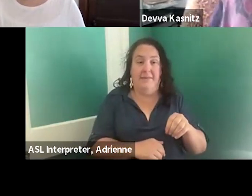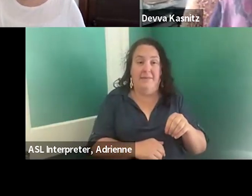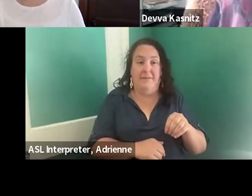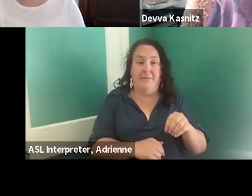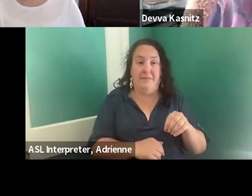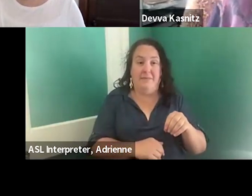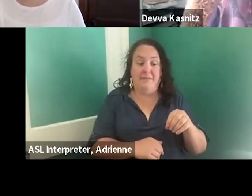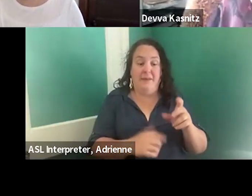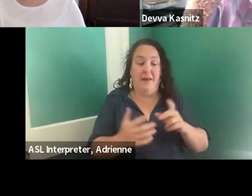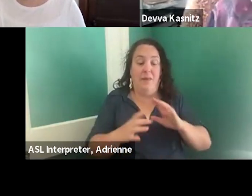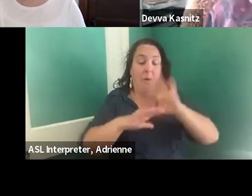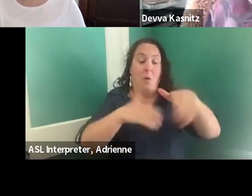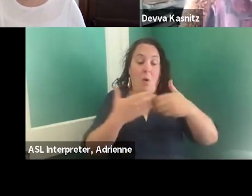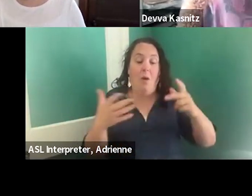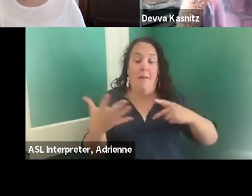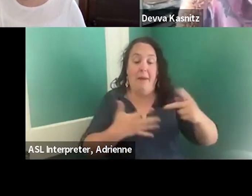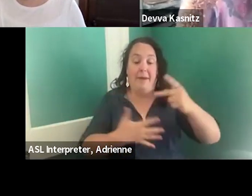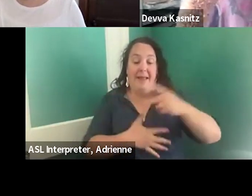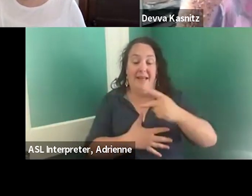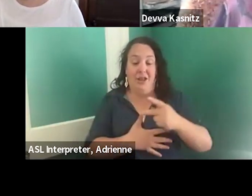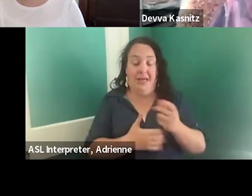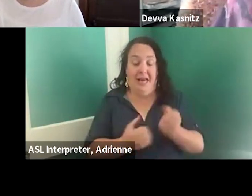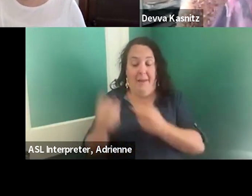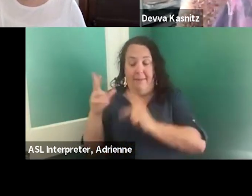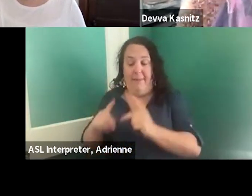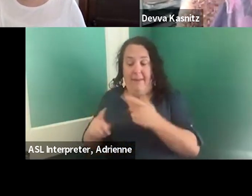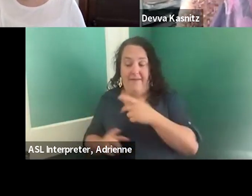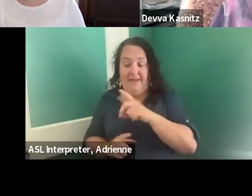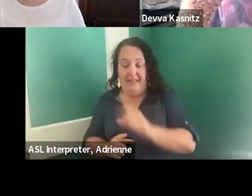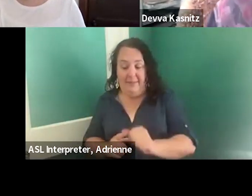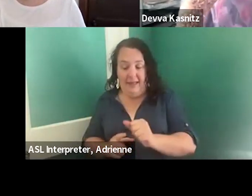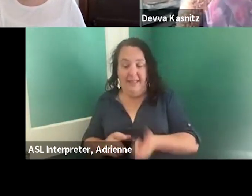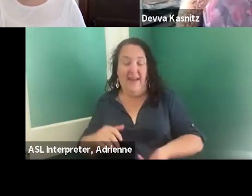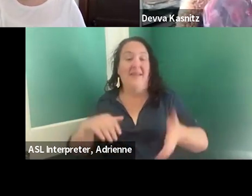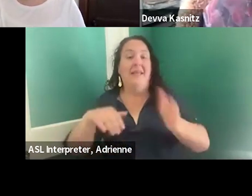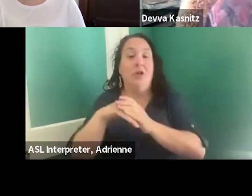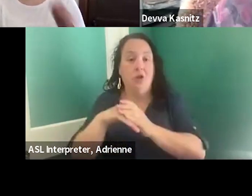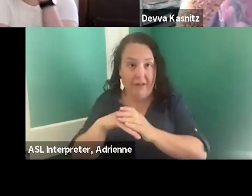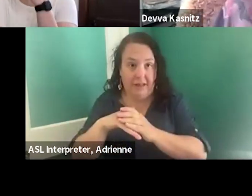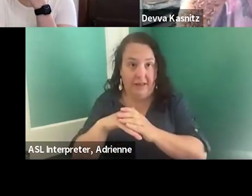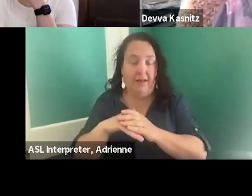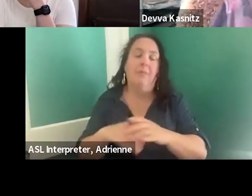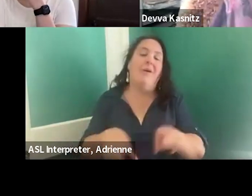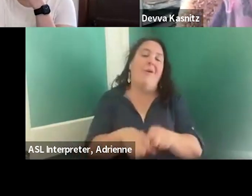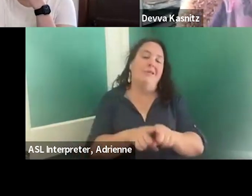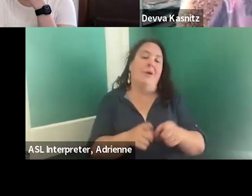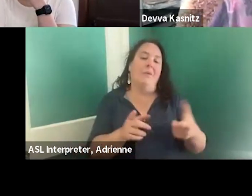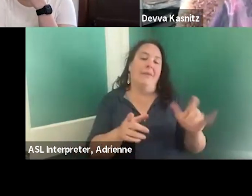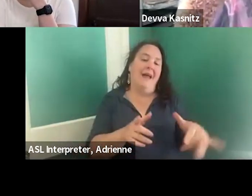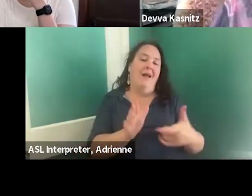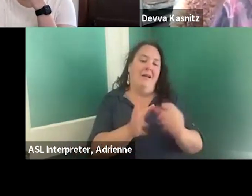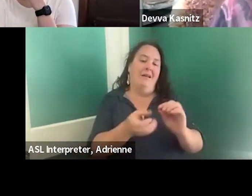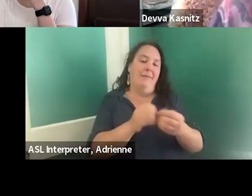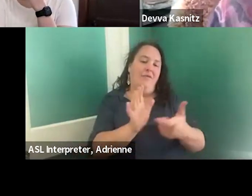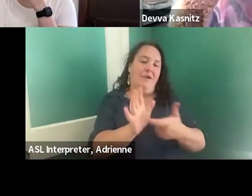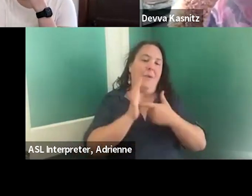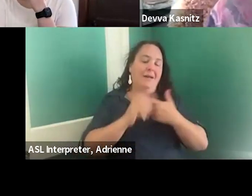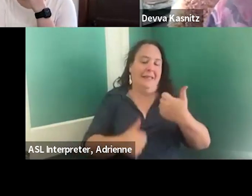And we know that that number is undercounted because it requires people to self-identify. There are highly specific definitions